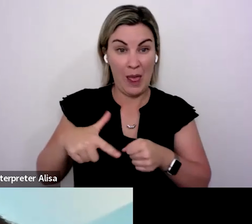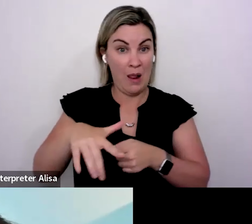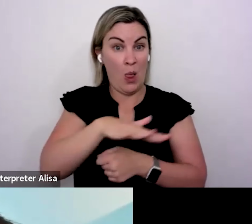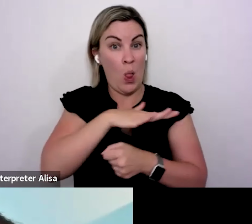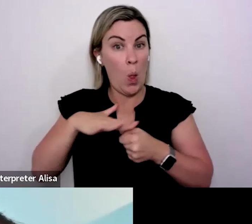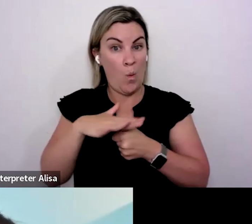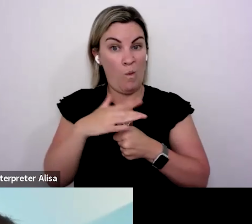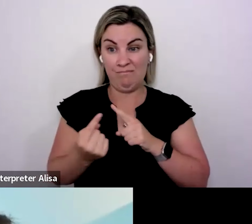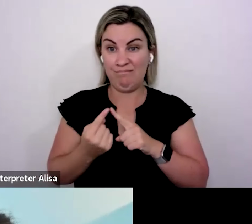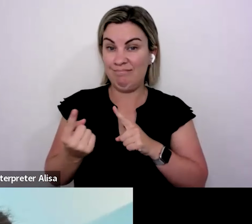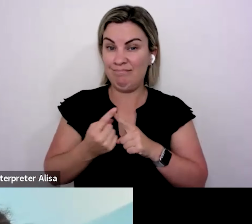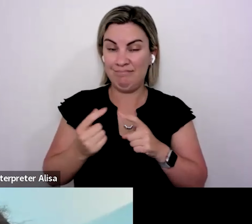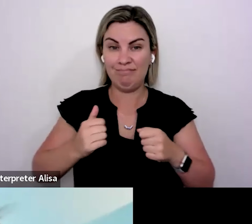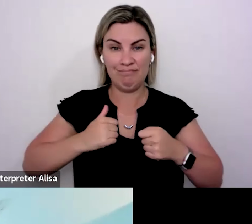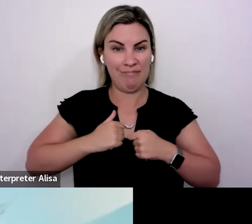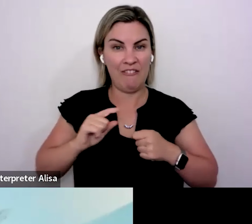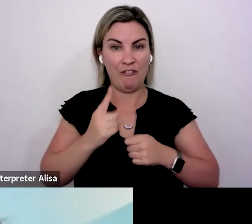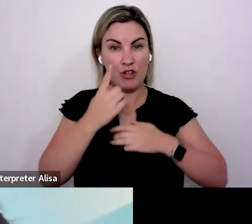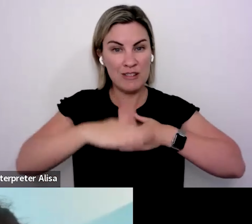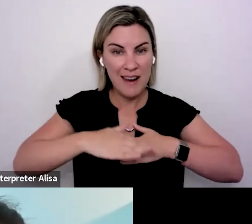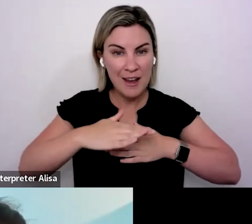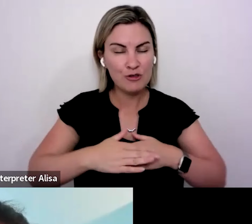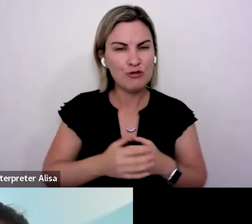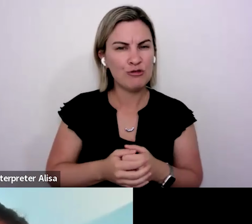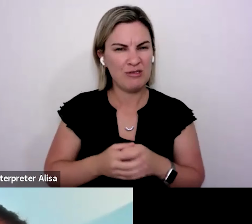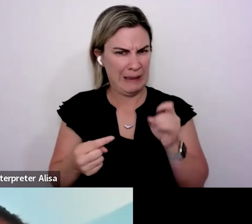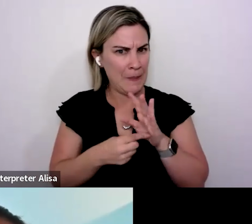in terms of any programming or projects that you're working on.